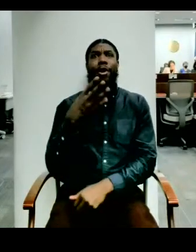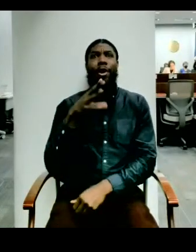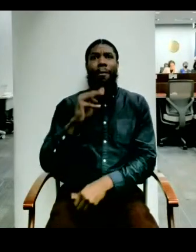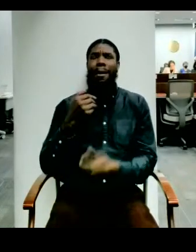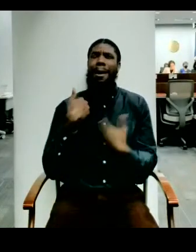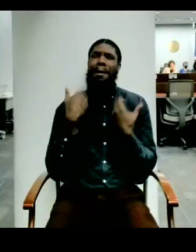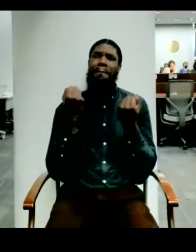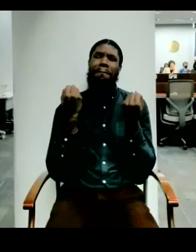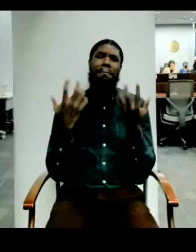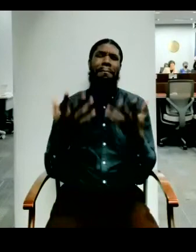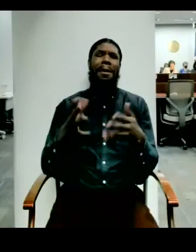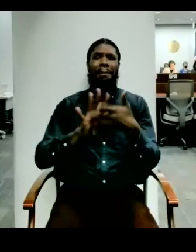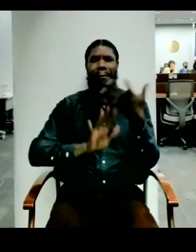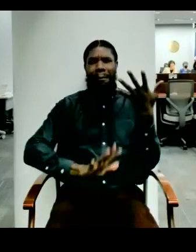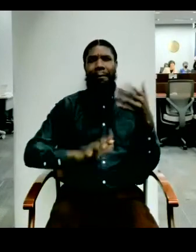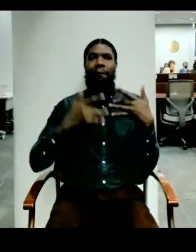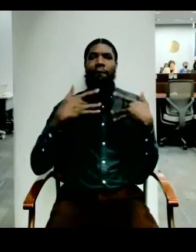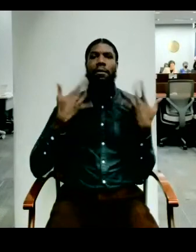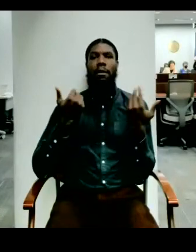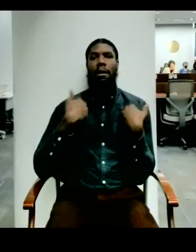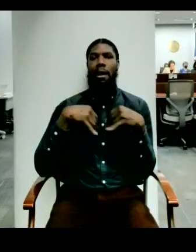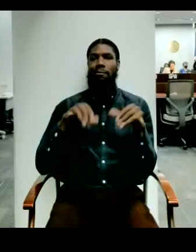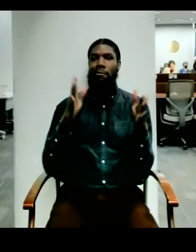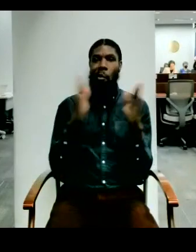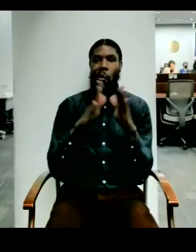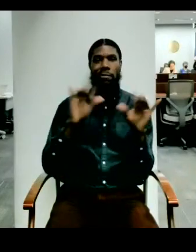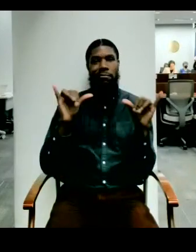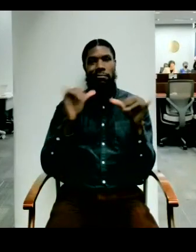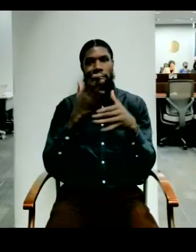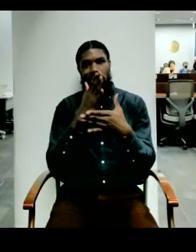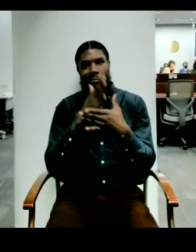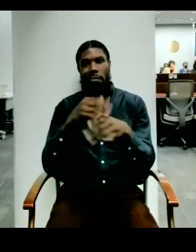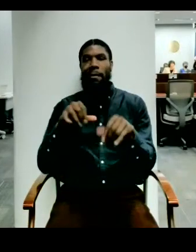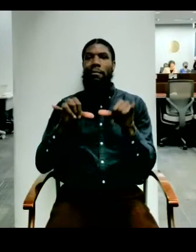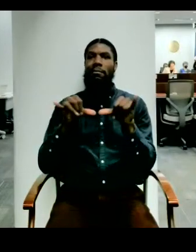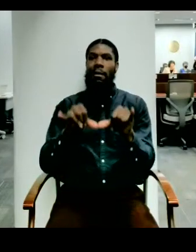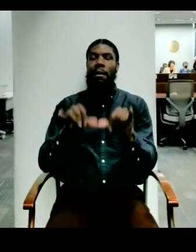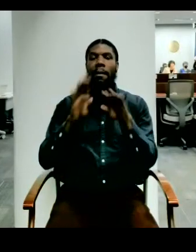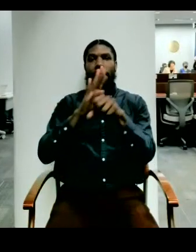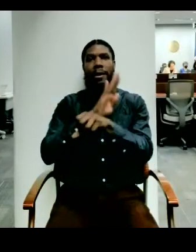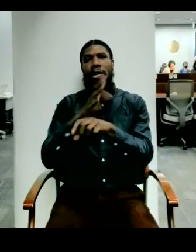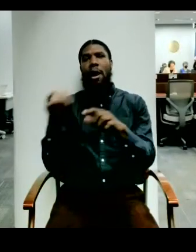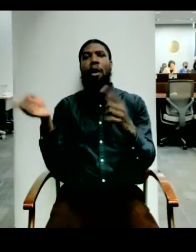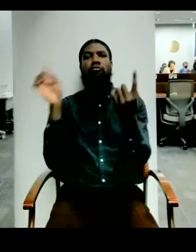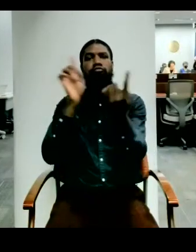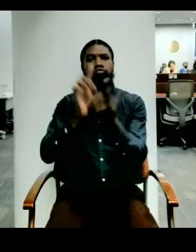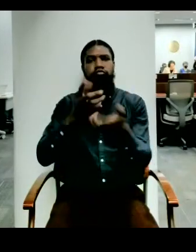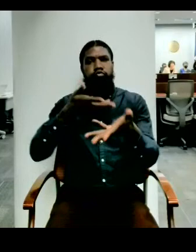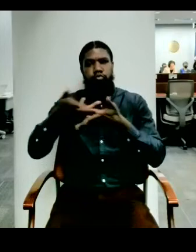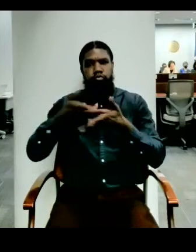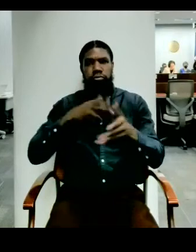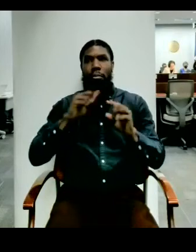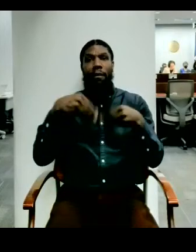get these small and medium size business representatives, getting in front of them and talk about these issues and providing guidance would be helpful. Thank you.